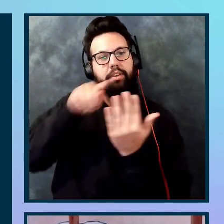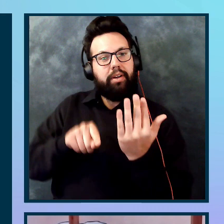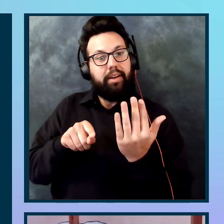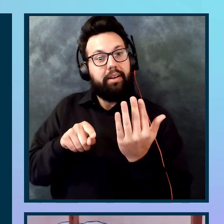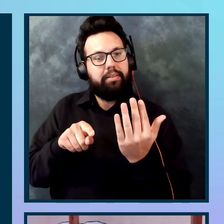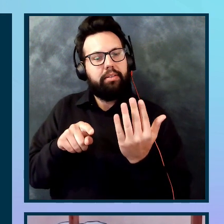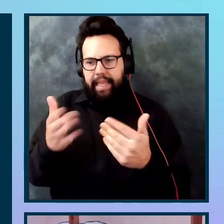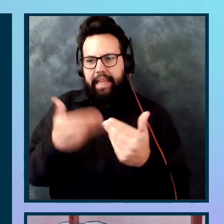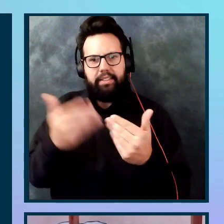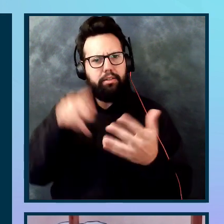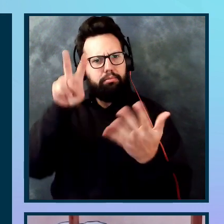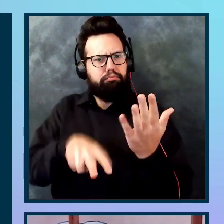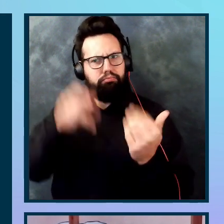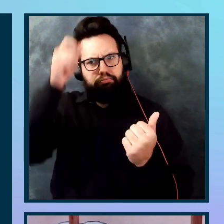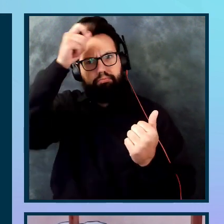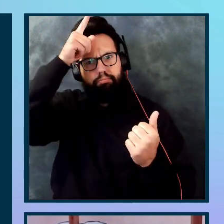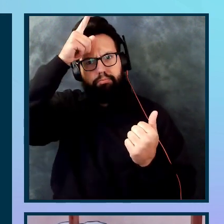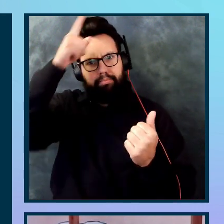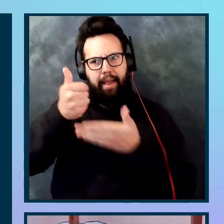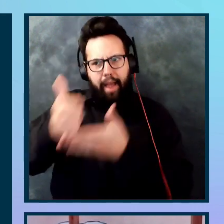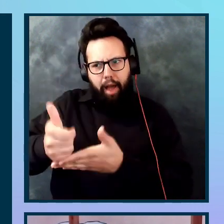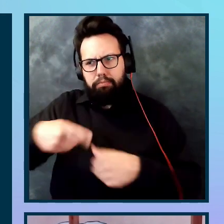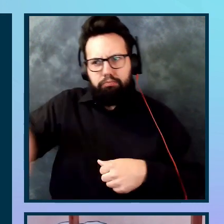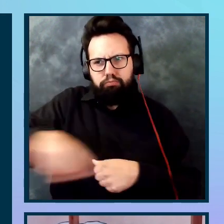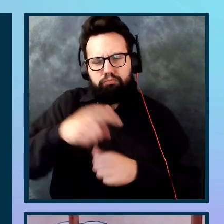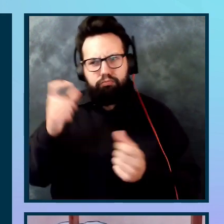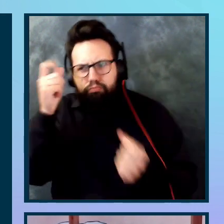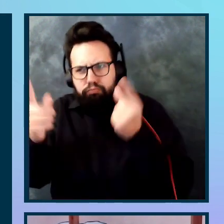that they're not only human readable and plain language,